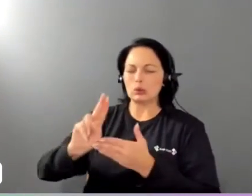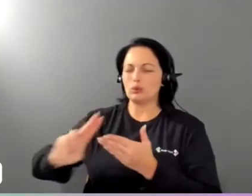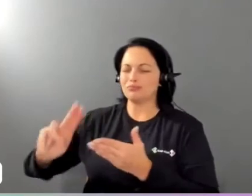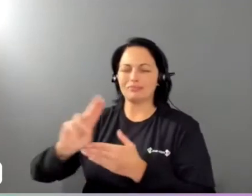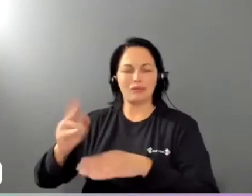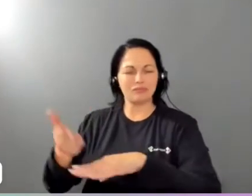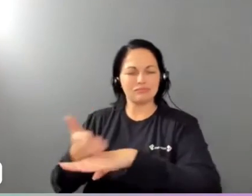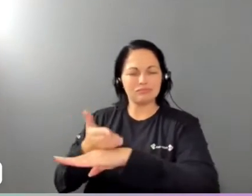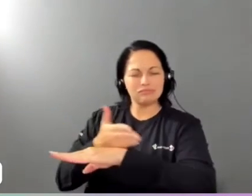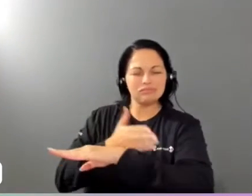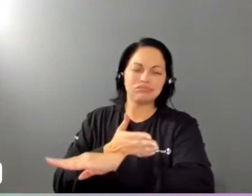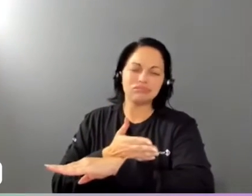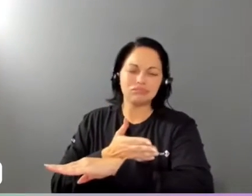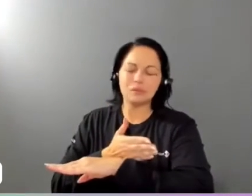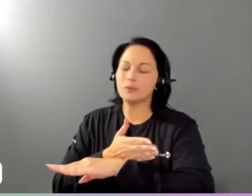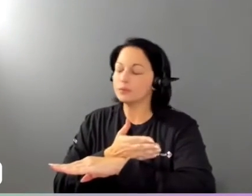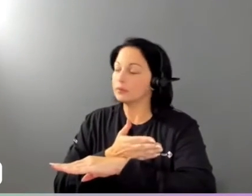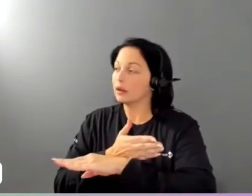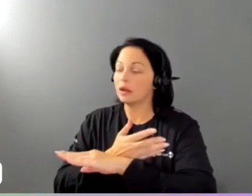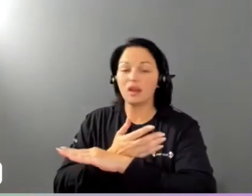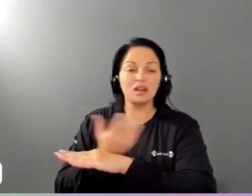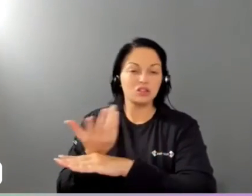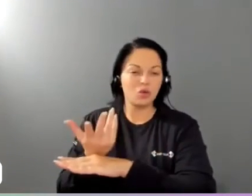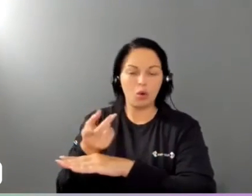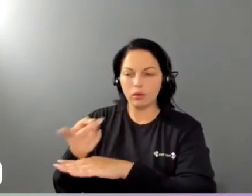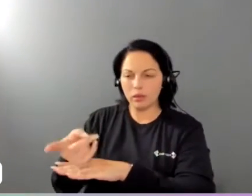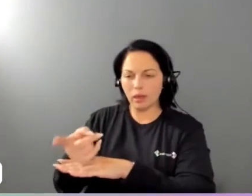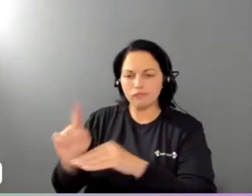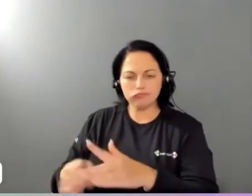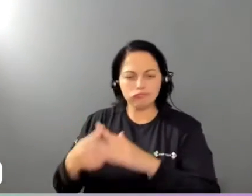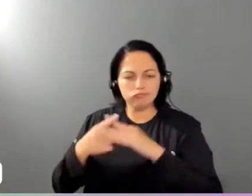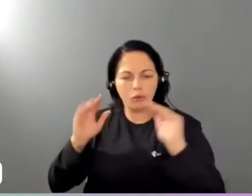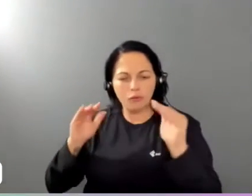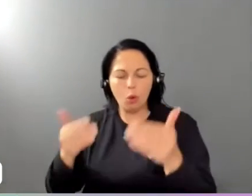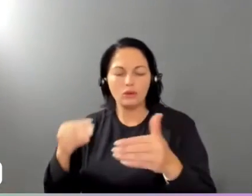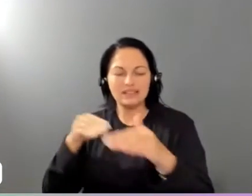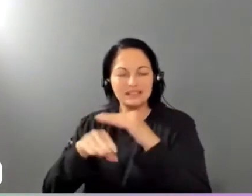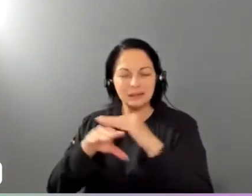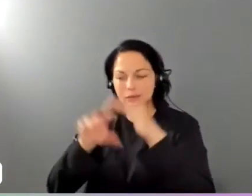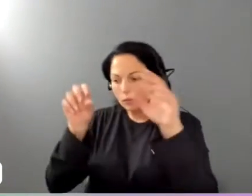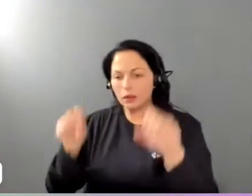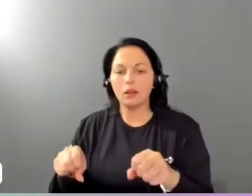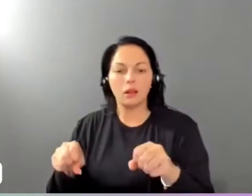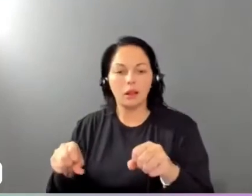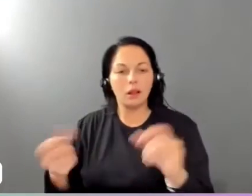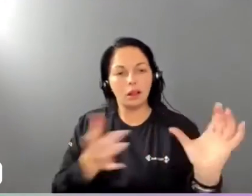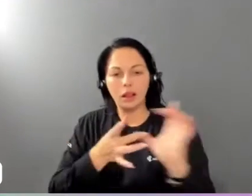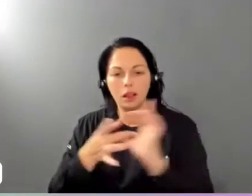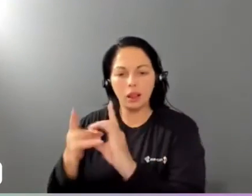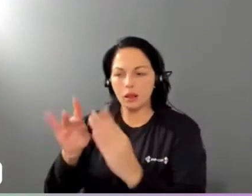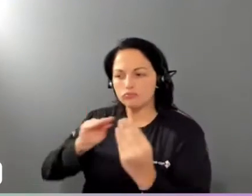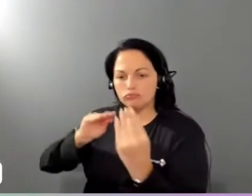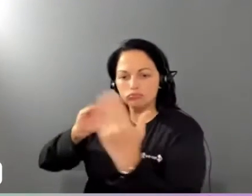underlying that were really holding them back across the university, holding them back from making improvements, and